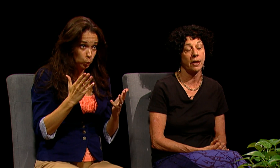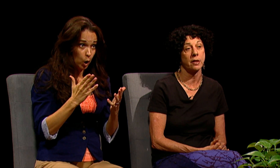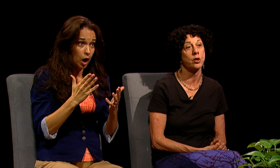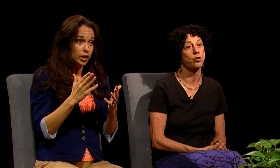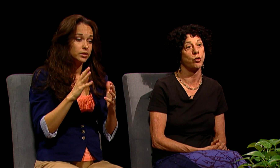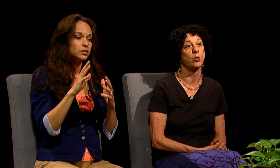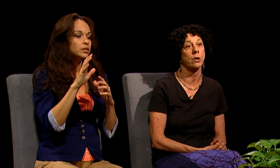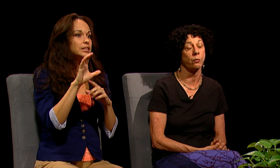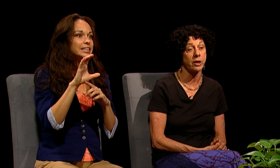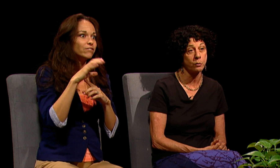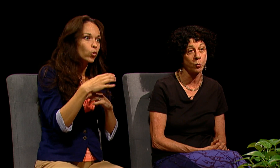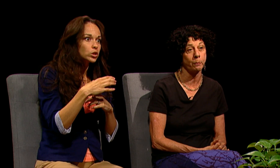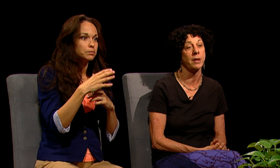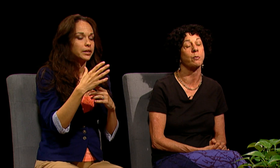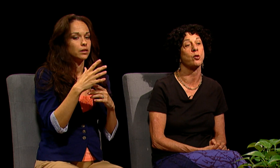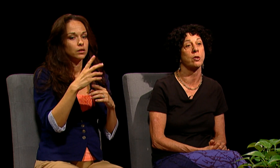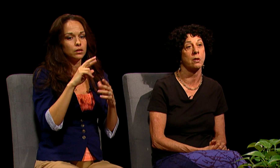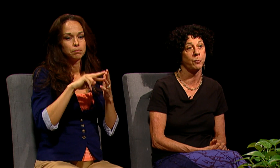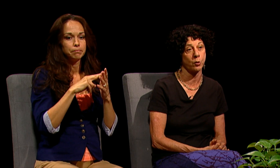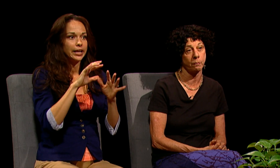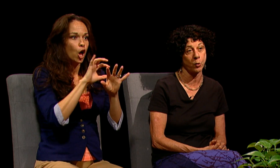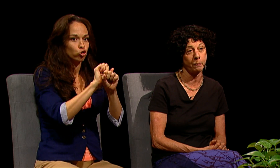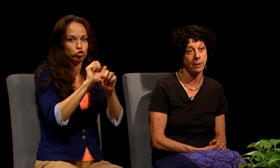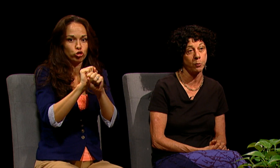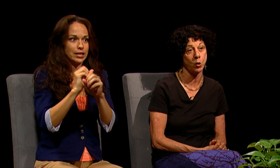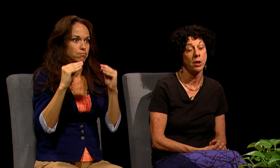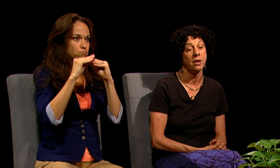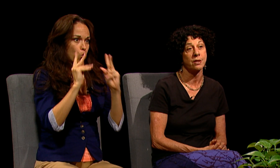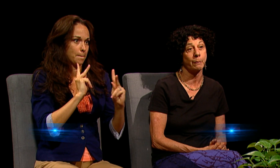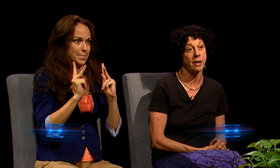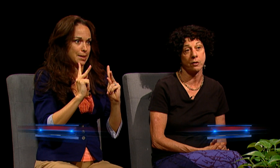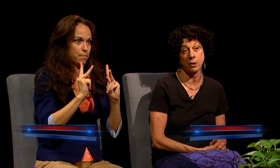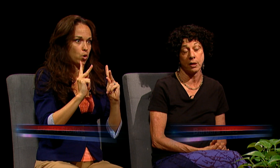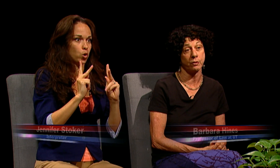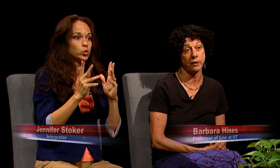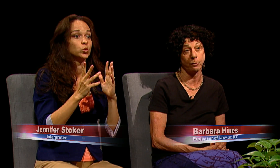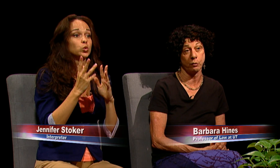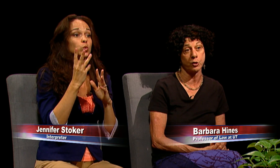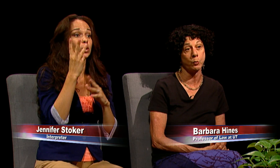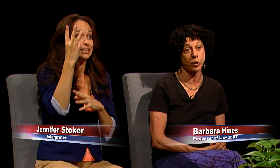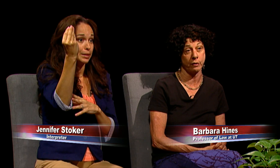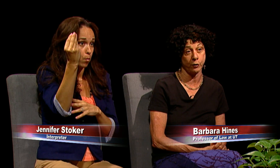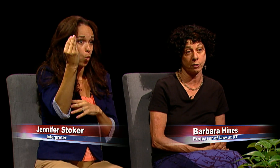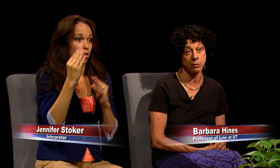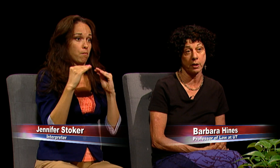THAT IS TO ARREST MORE PEOPLE, TO DEPORT MORE PEOPLE, TO MAKE THE LIVES OF IMMIGRANTS MORE DIFFICULT,